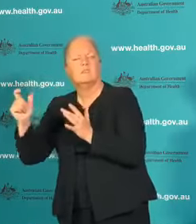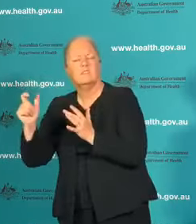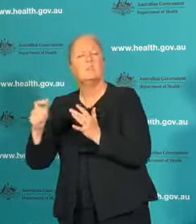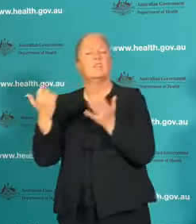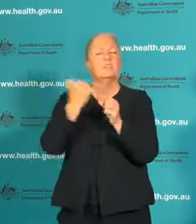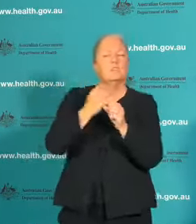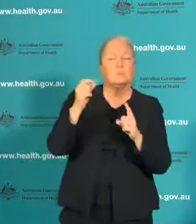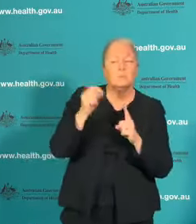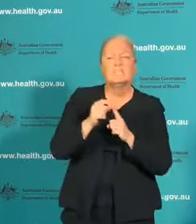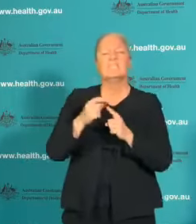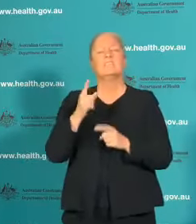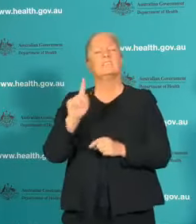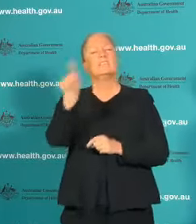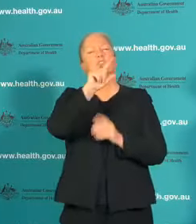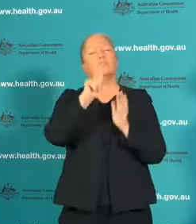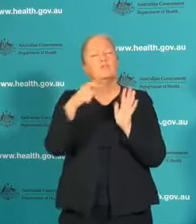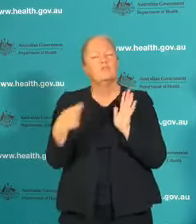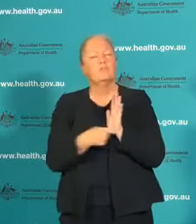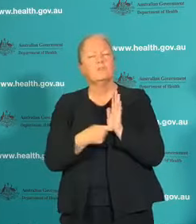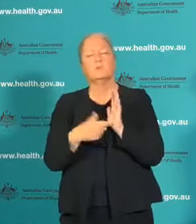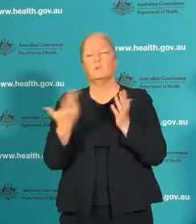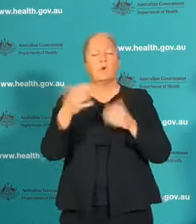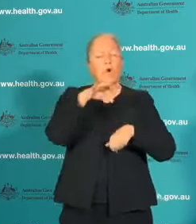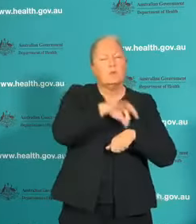and other community-based health settings through the nation's primary